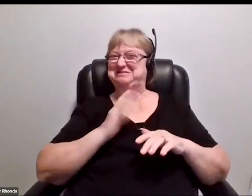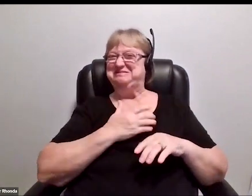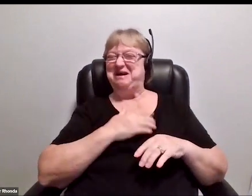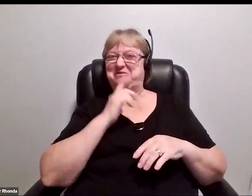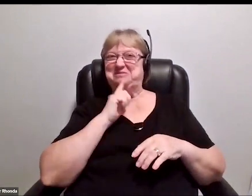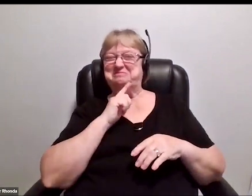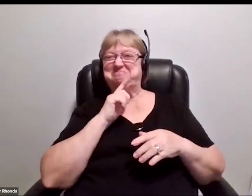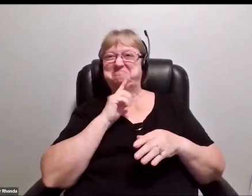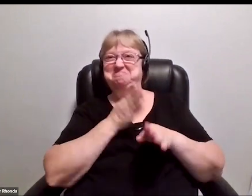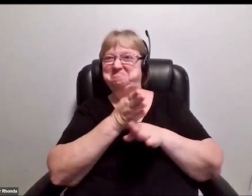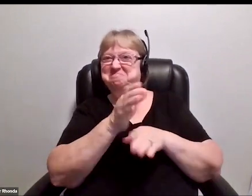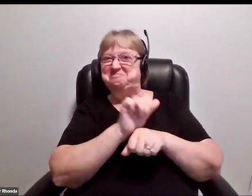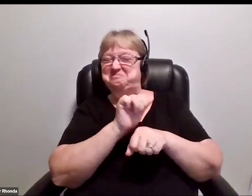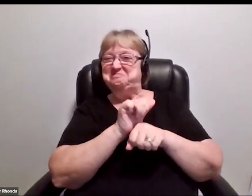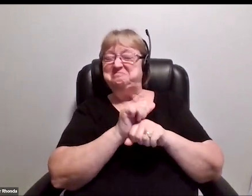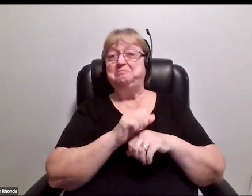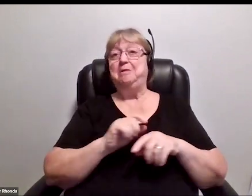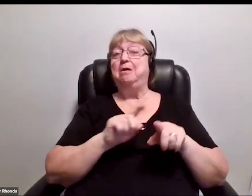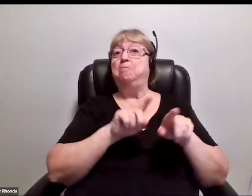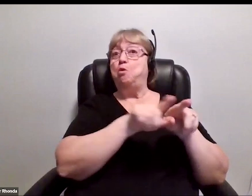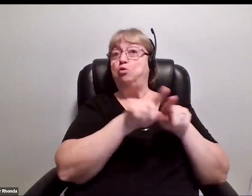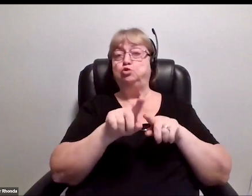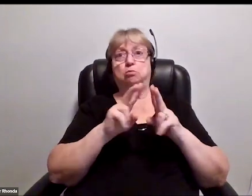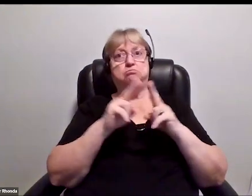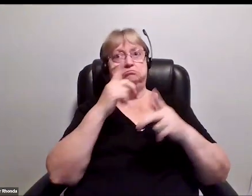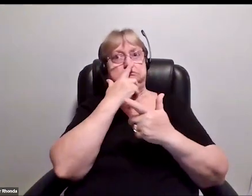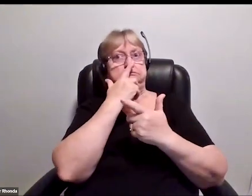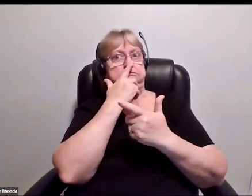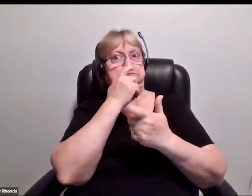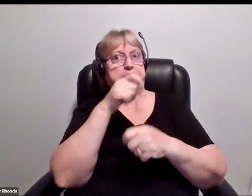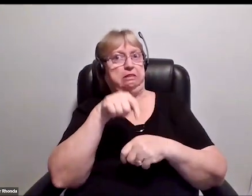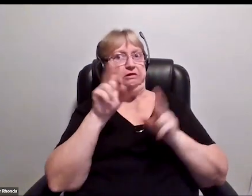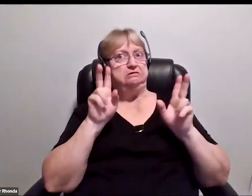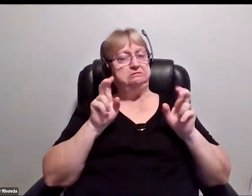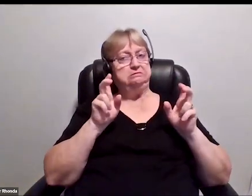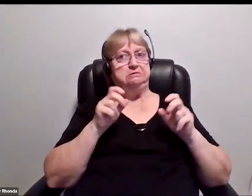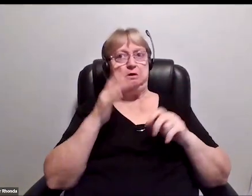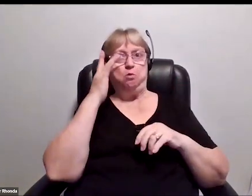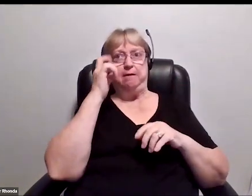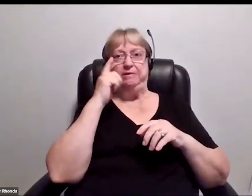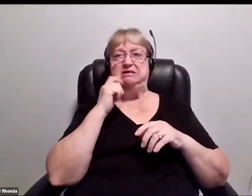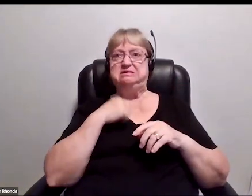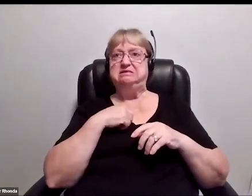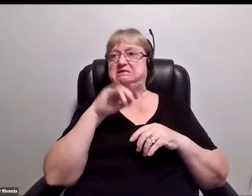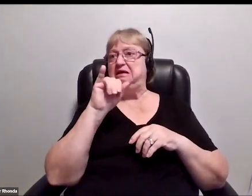Also space weather is very interesting topic because it's interdisciplinary subject.